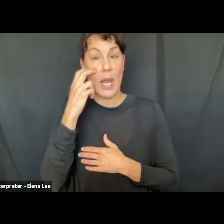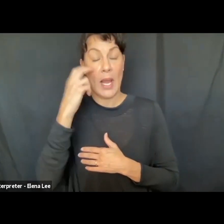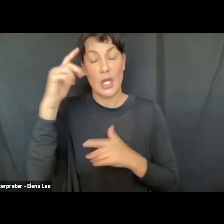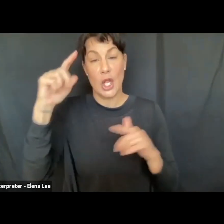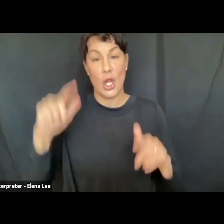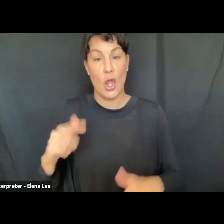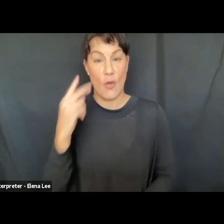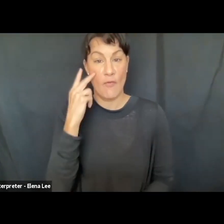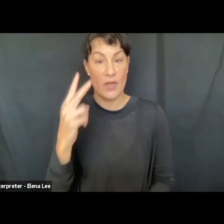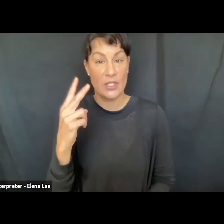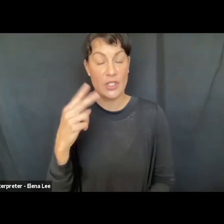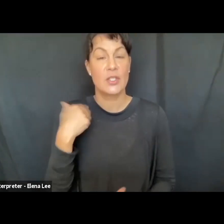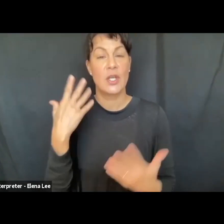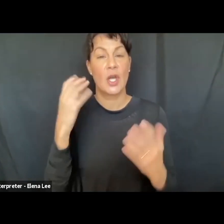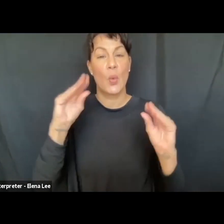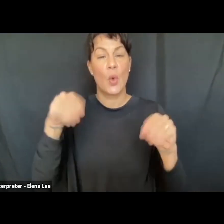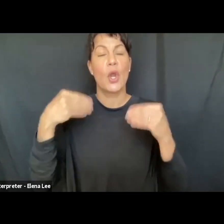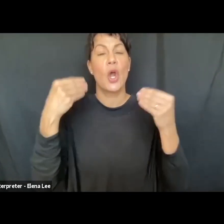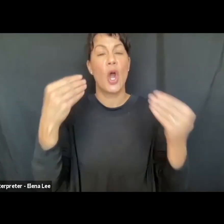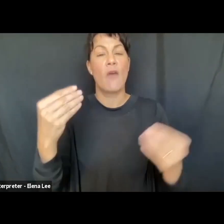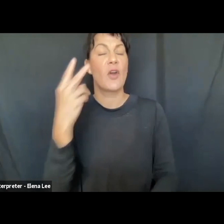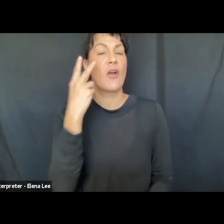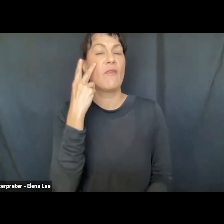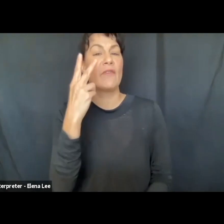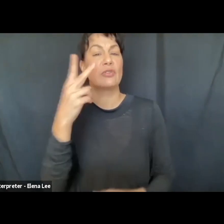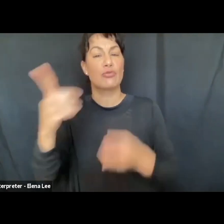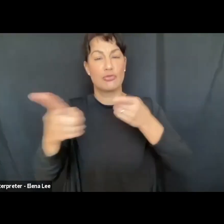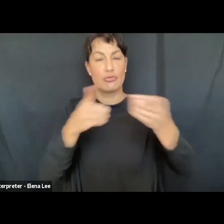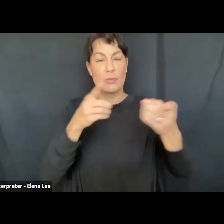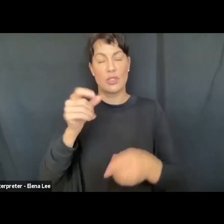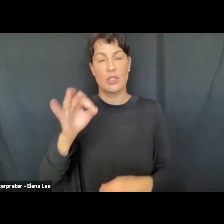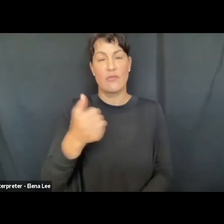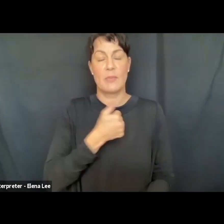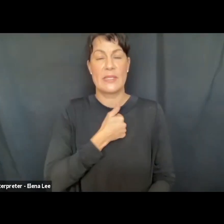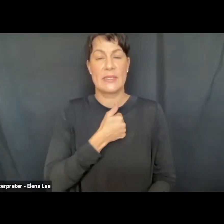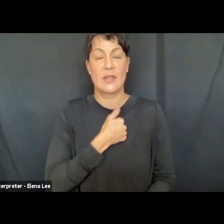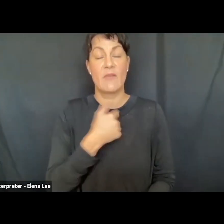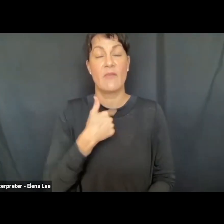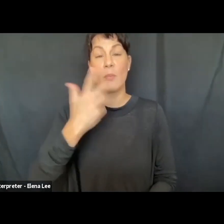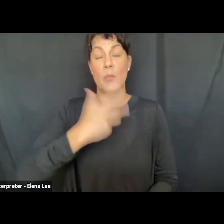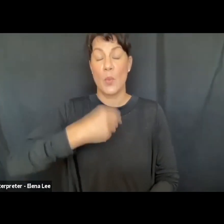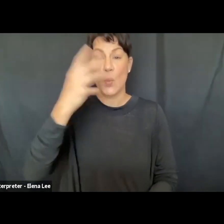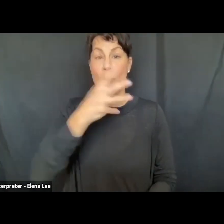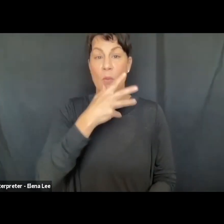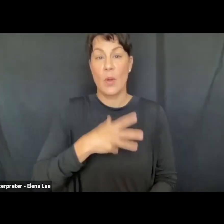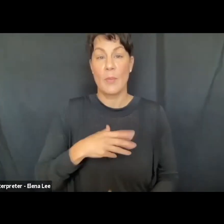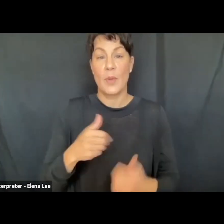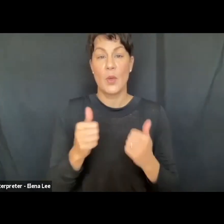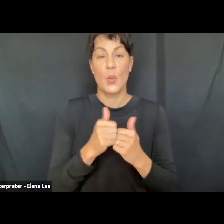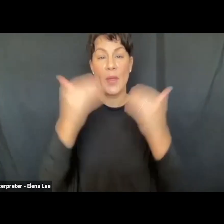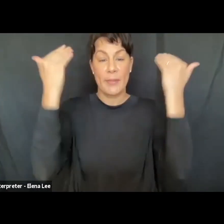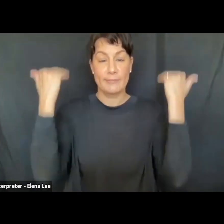I'd like to offer a visual description of myself. I am a White woman with shoulder length brown hair